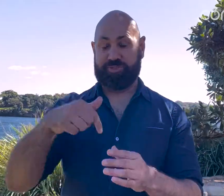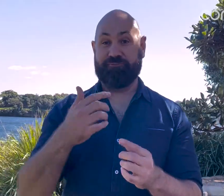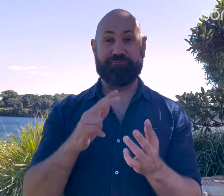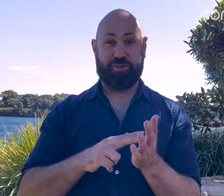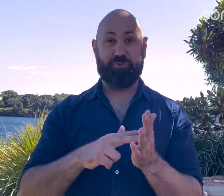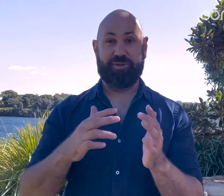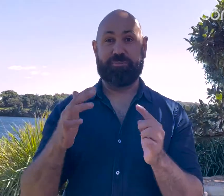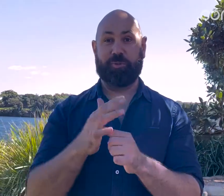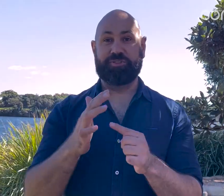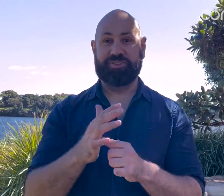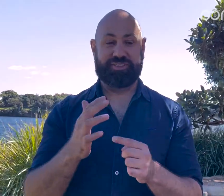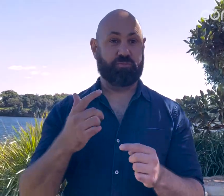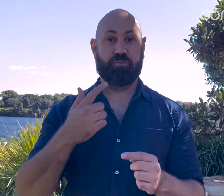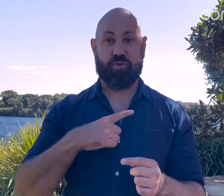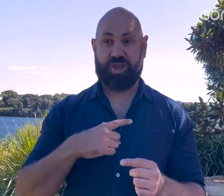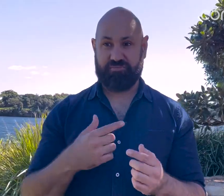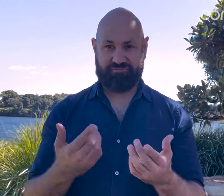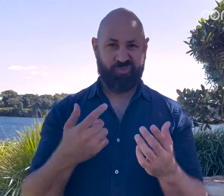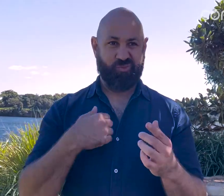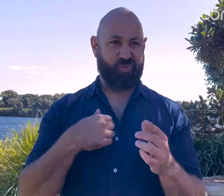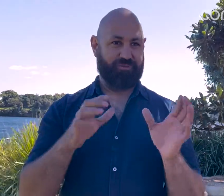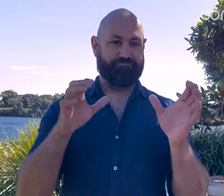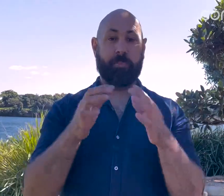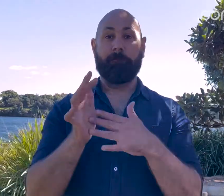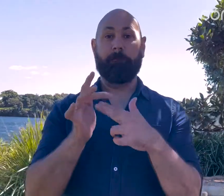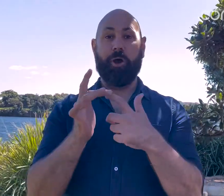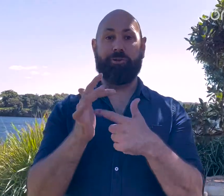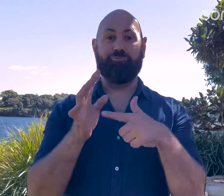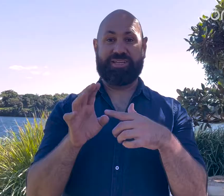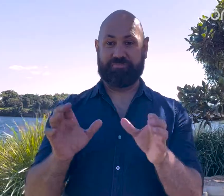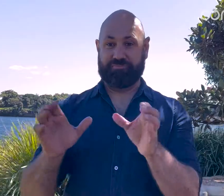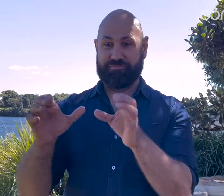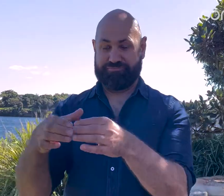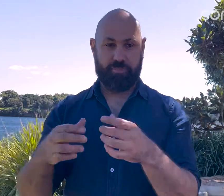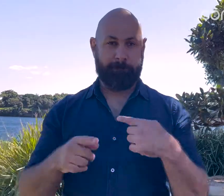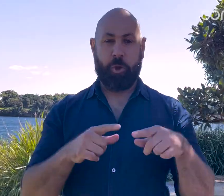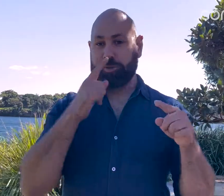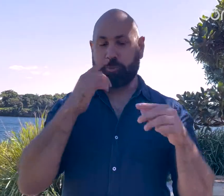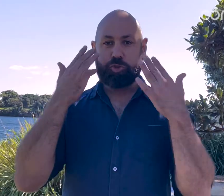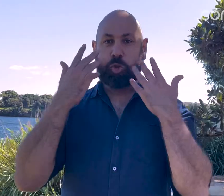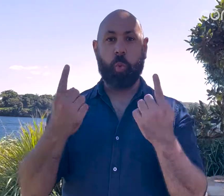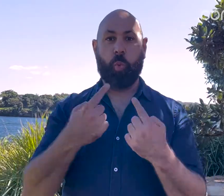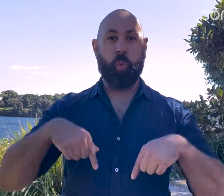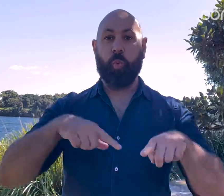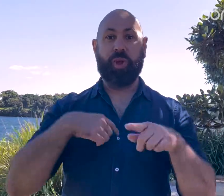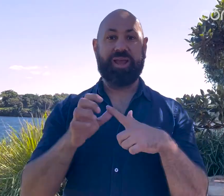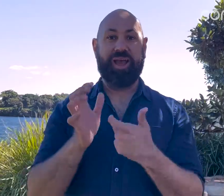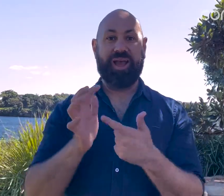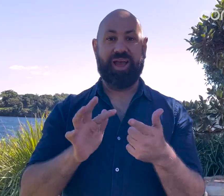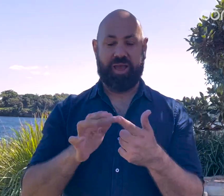is very important because we are a minority group not many people know enough about.